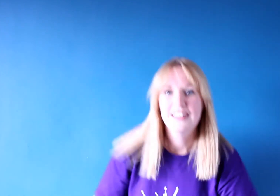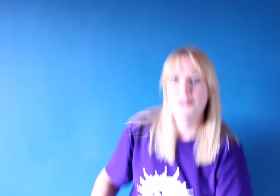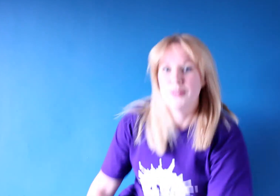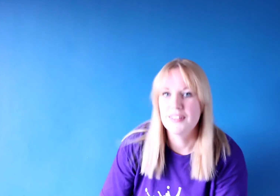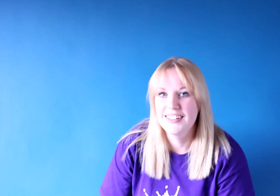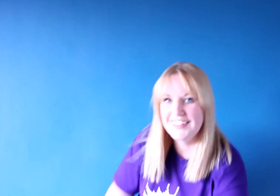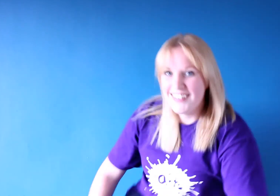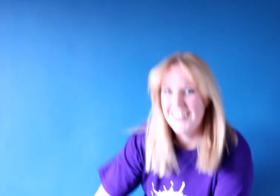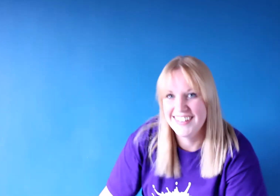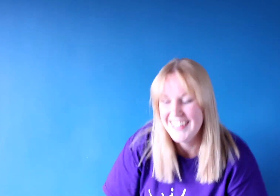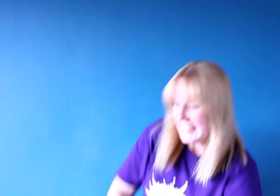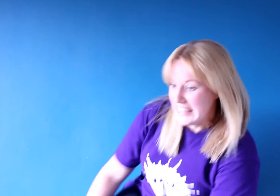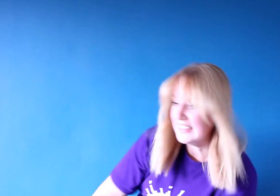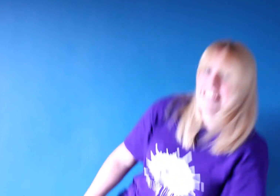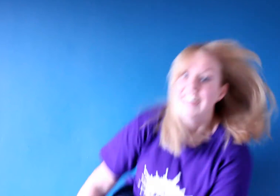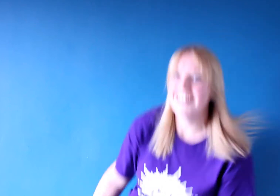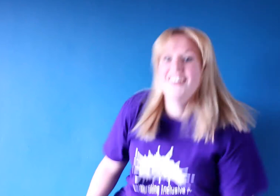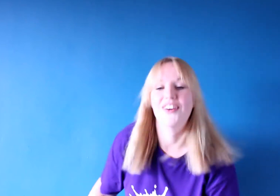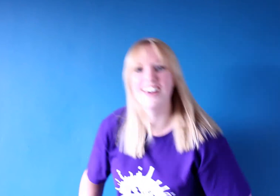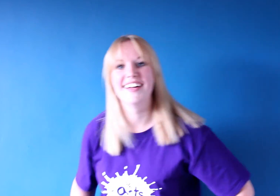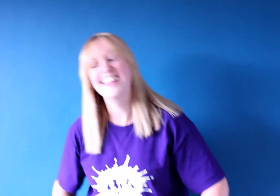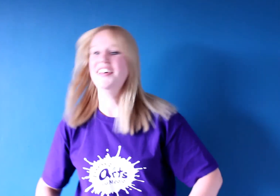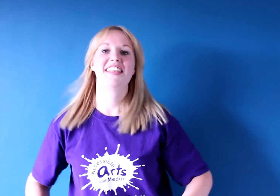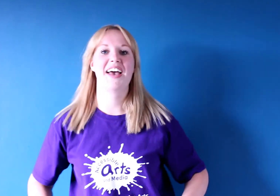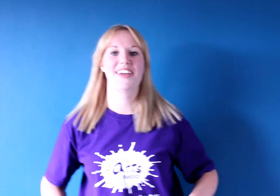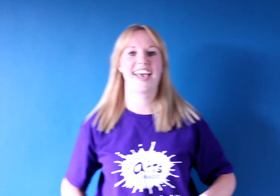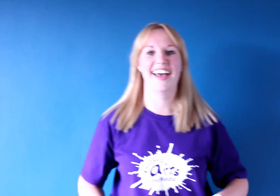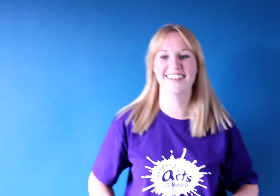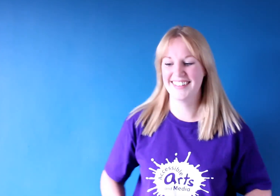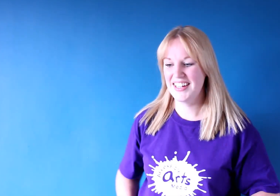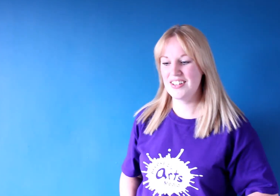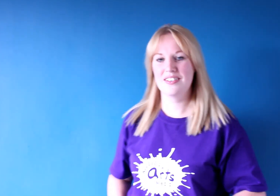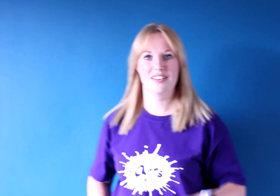Whooaa. There we go.